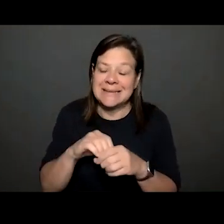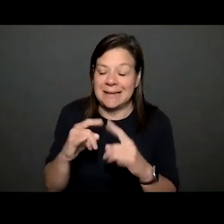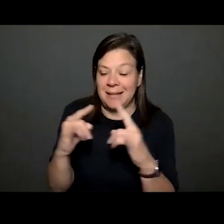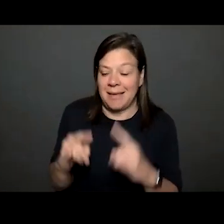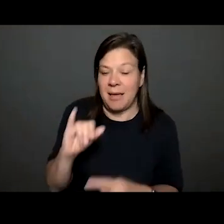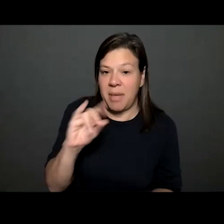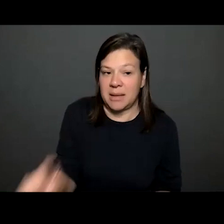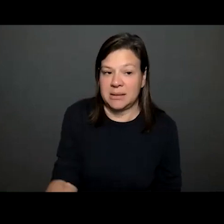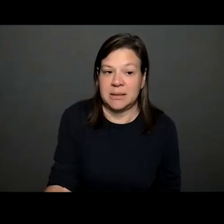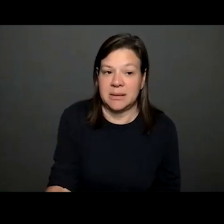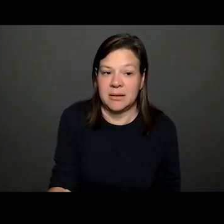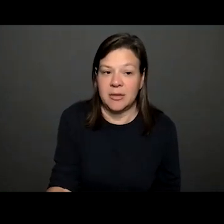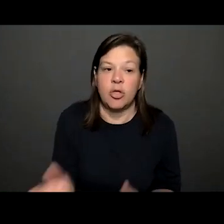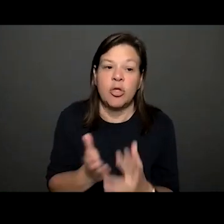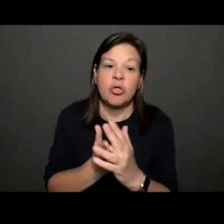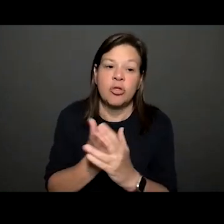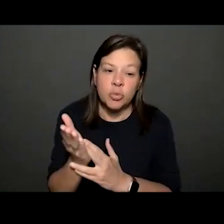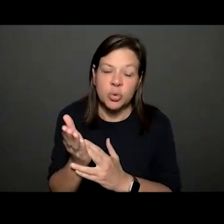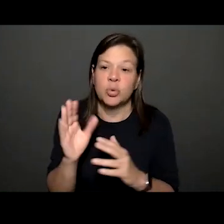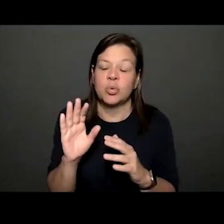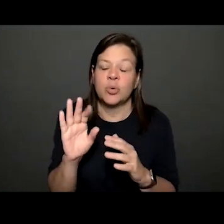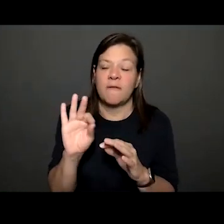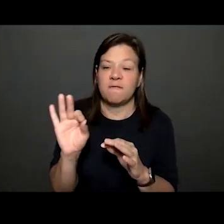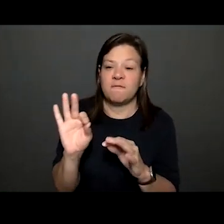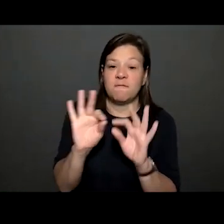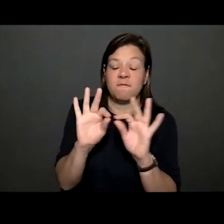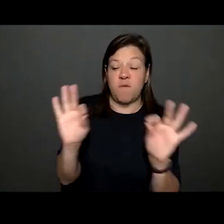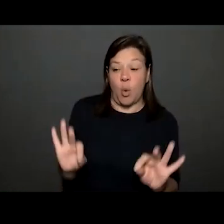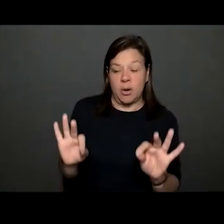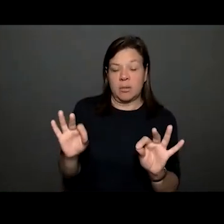THAT CONTACT, THAT FILLS OUT THE FORM TO THE SUMMER CAMP.